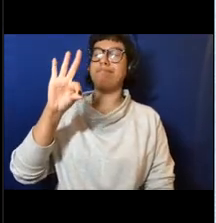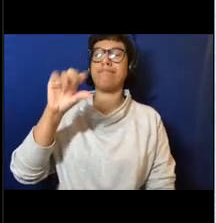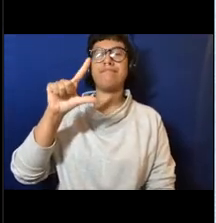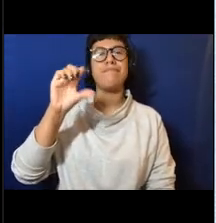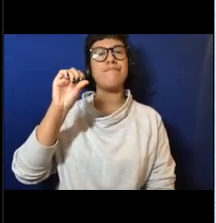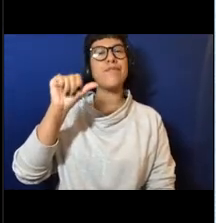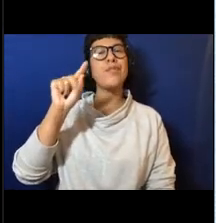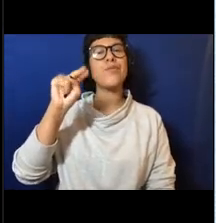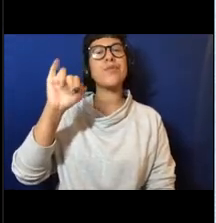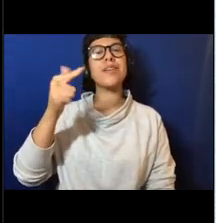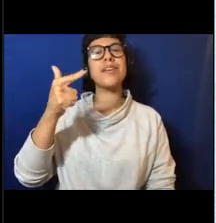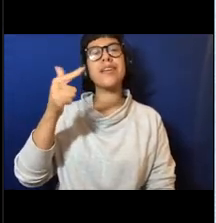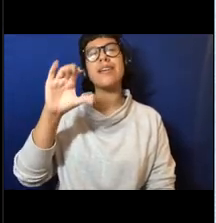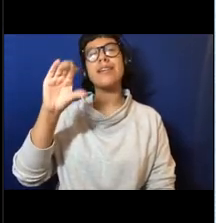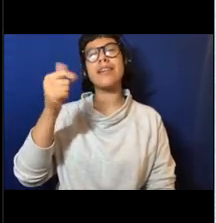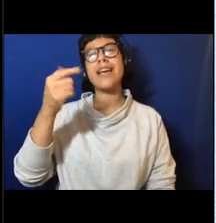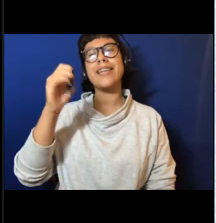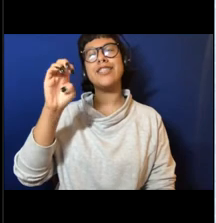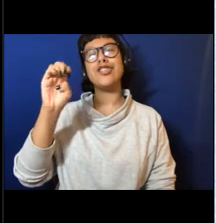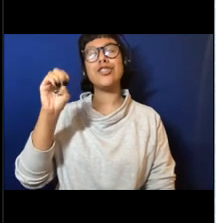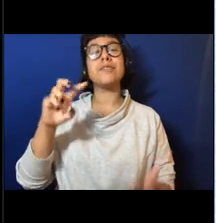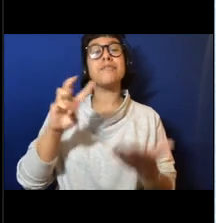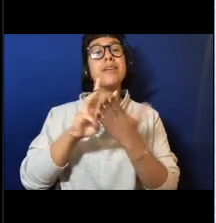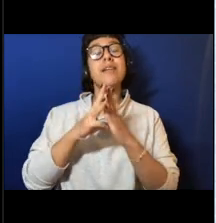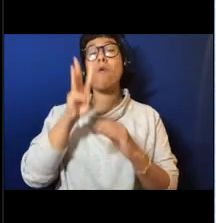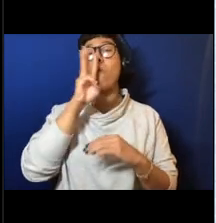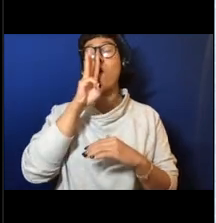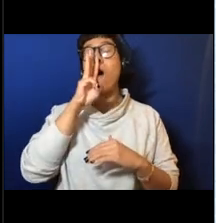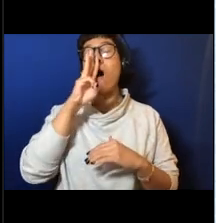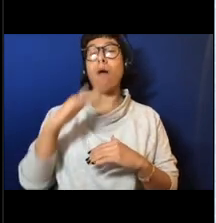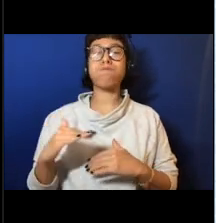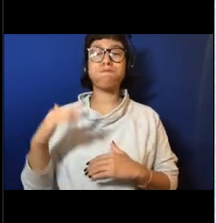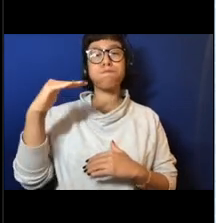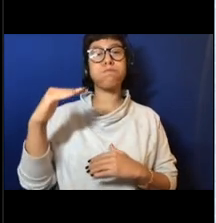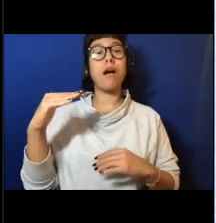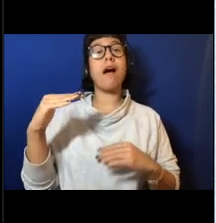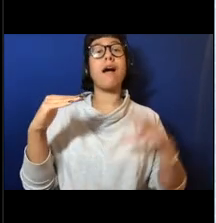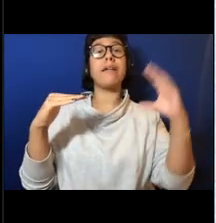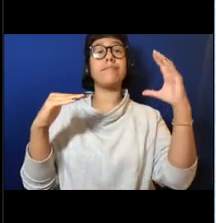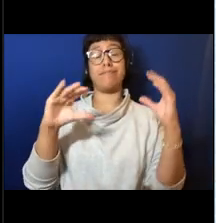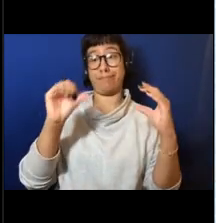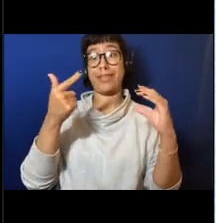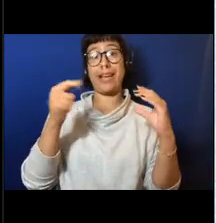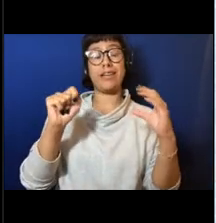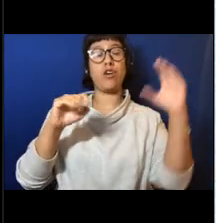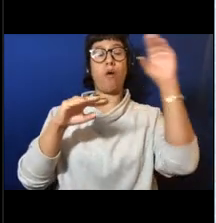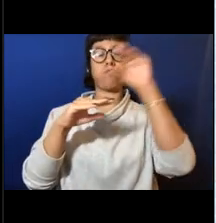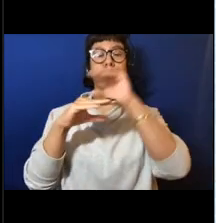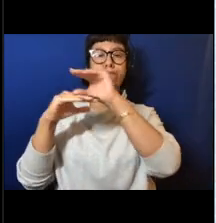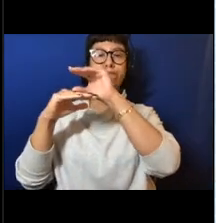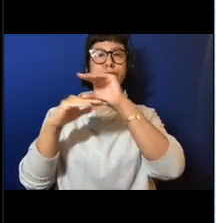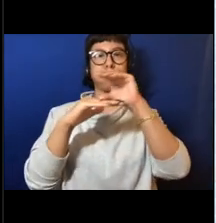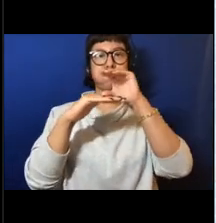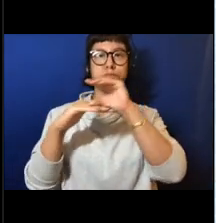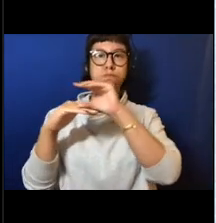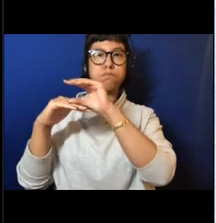and these cages are floating on the surface of the water. They are held up by these big floats,